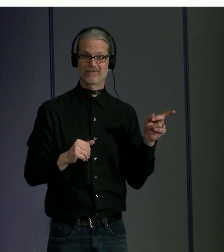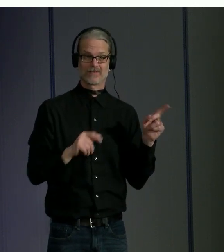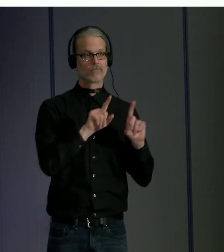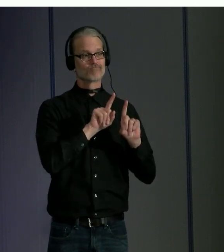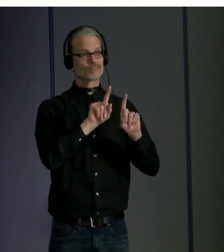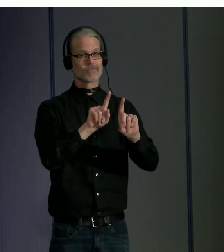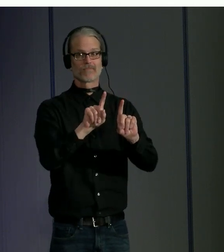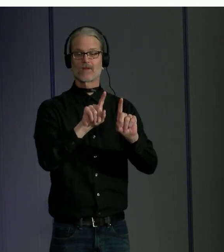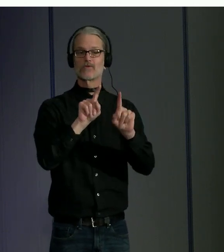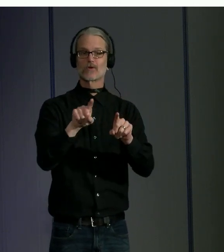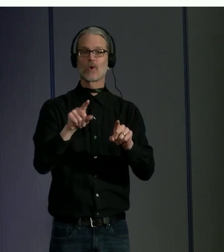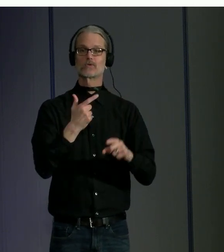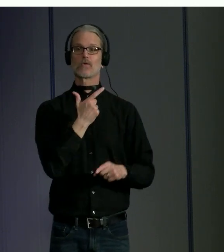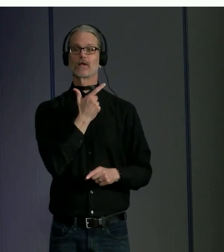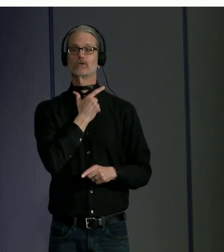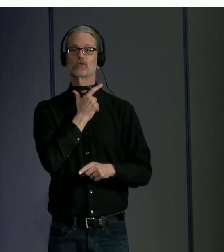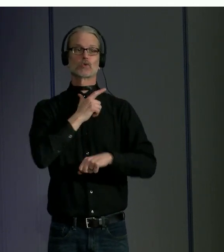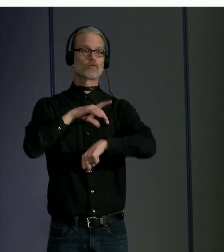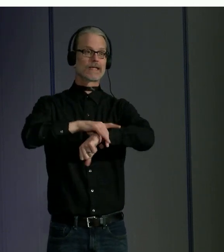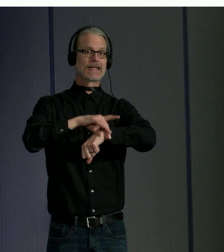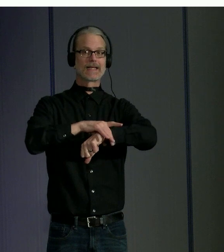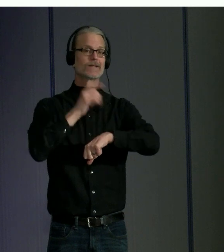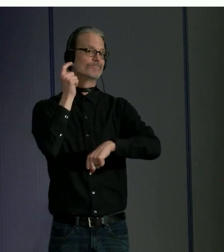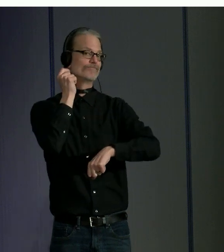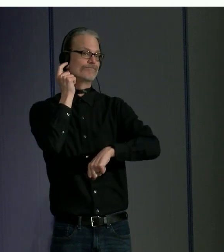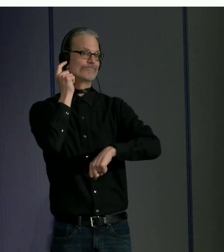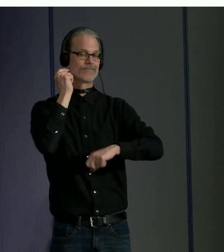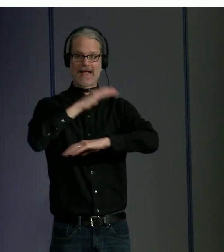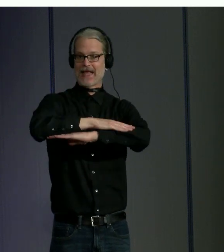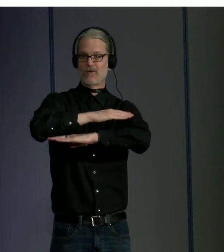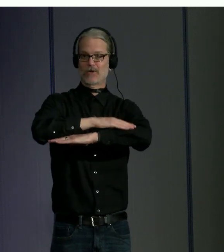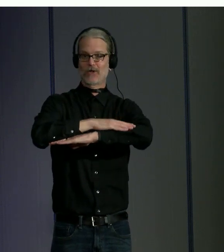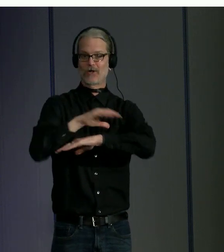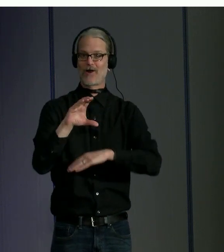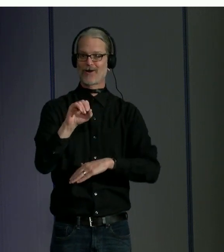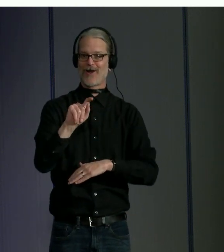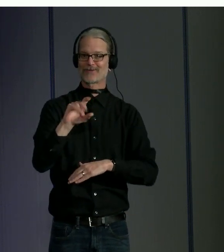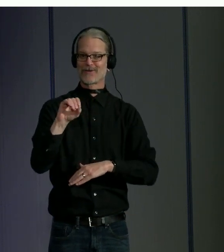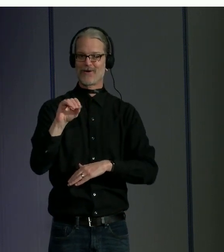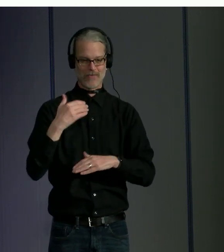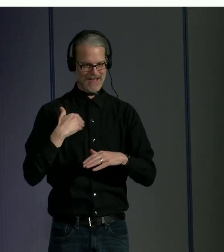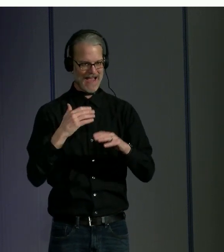the jewelry counter at Costco, there's a certain experience that's different than when you